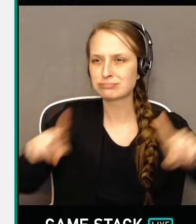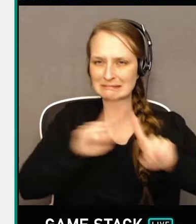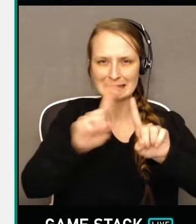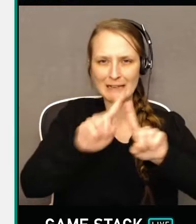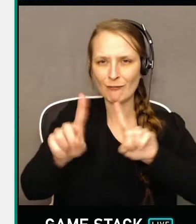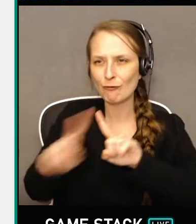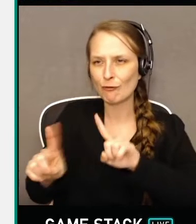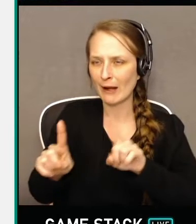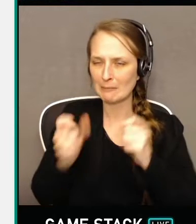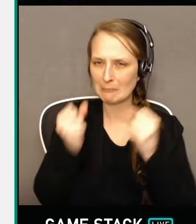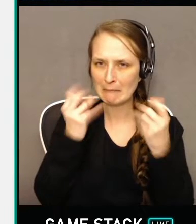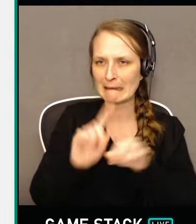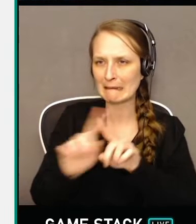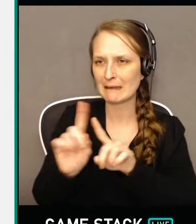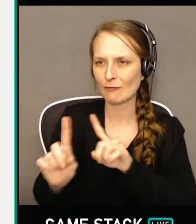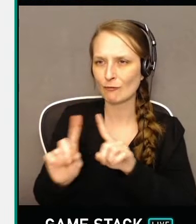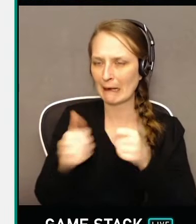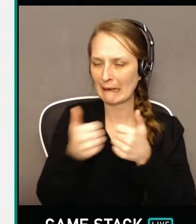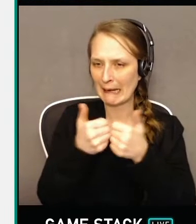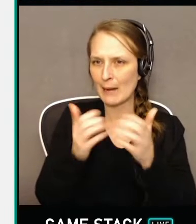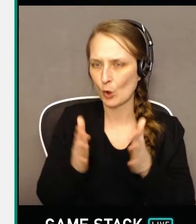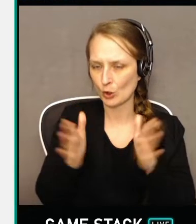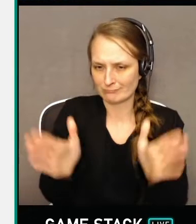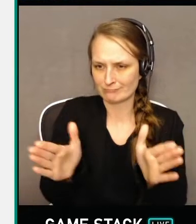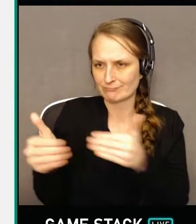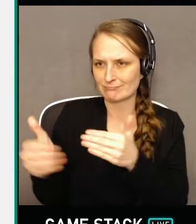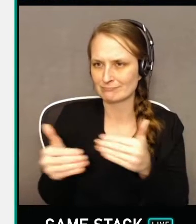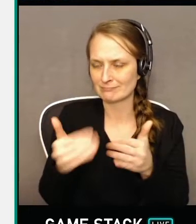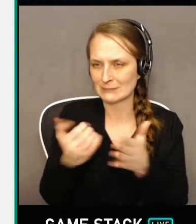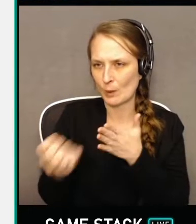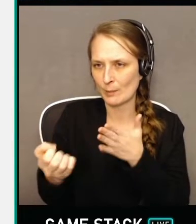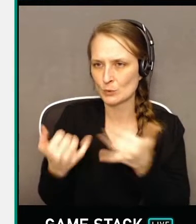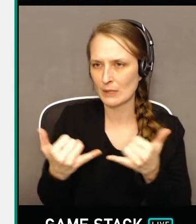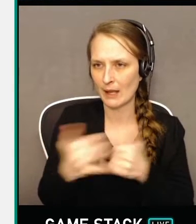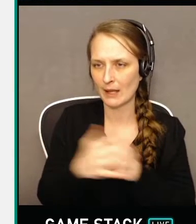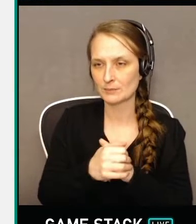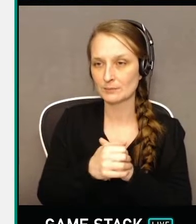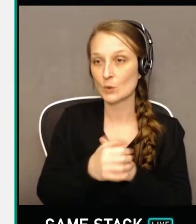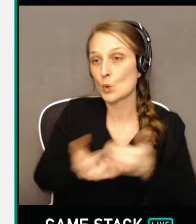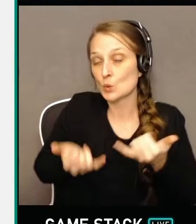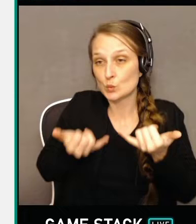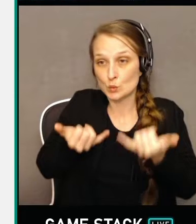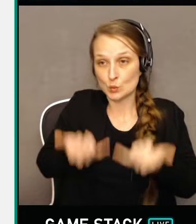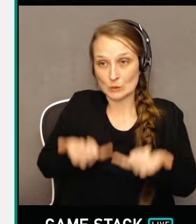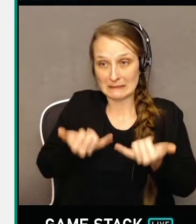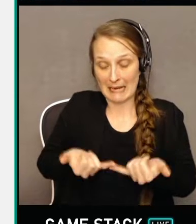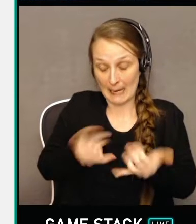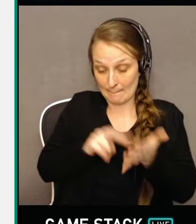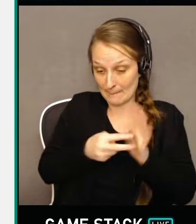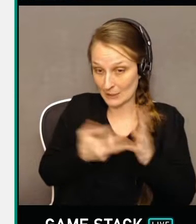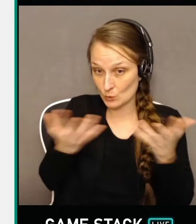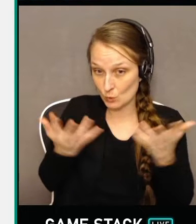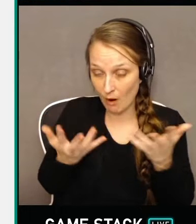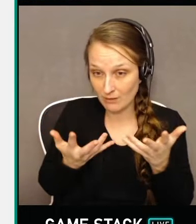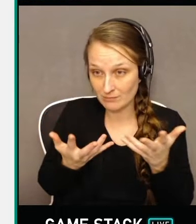gamers to wait, or to upgrade to the latest version of Windows. Today, this means that the latest from DirectX,